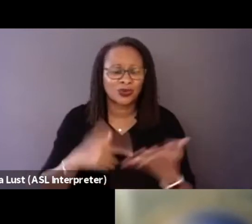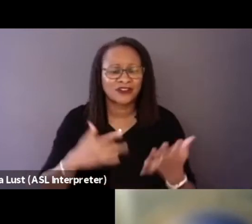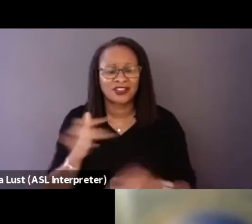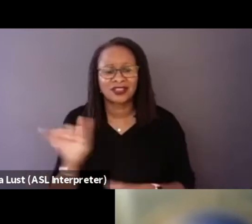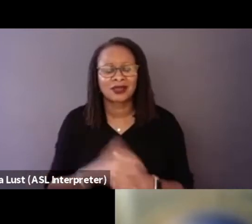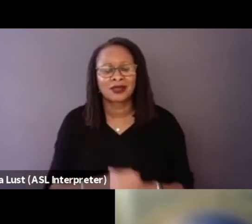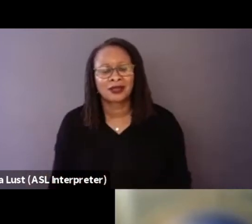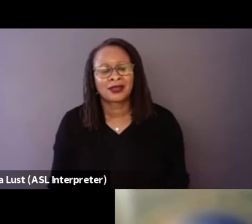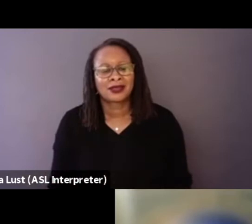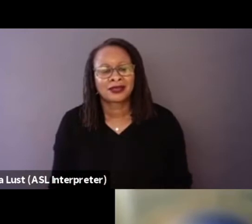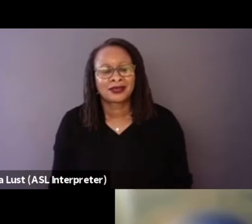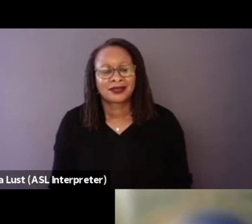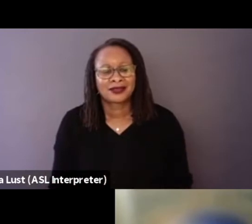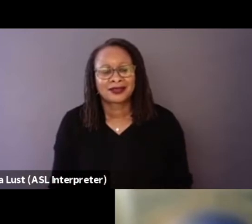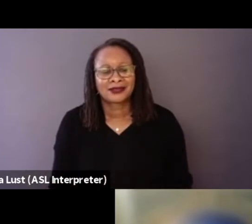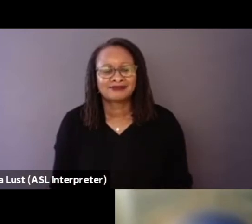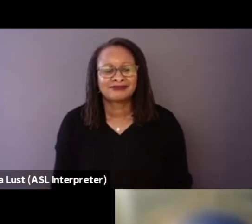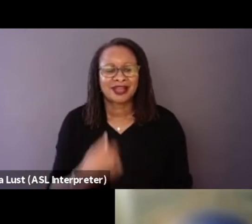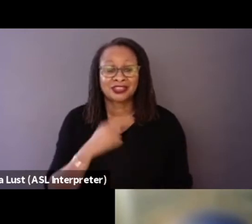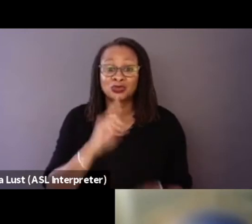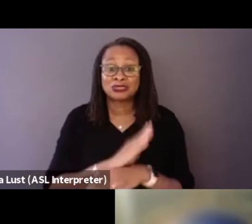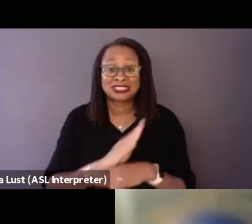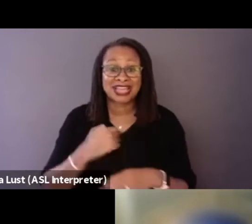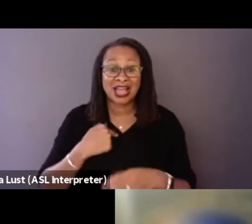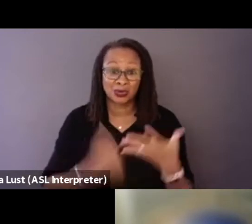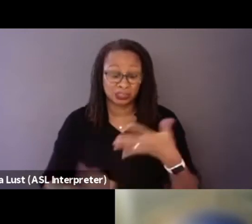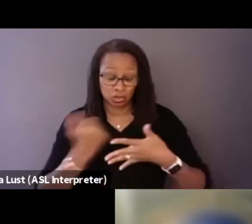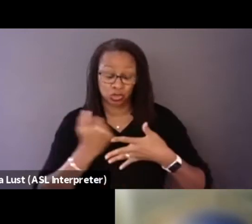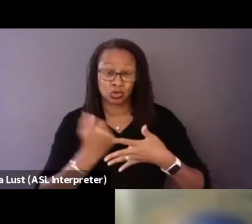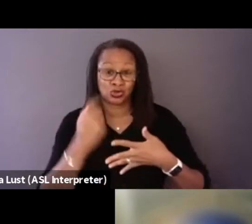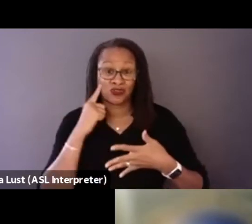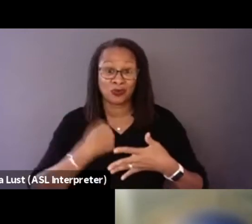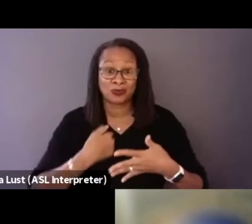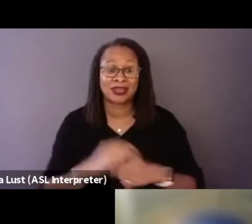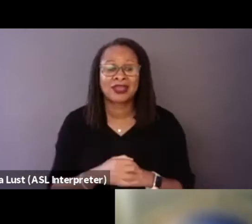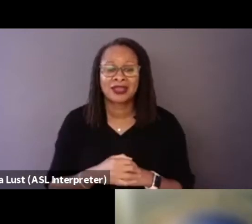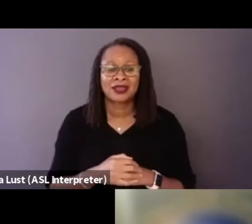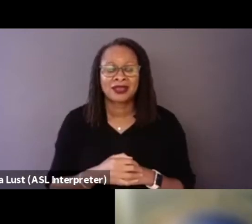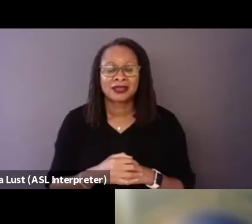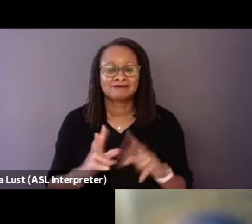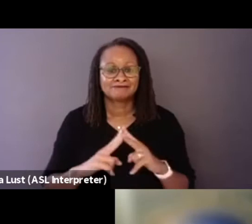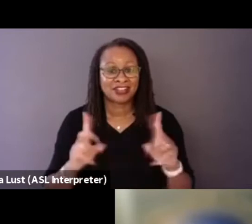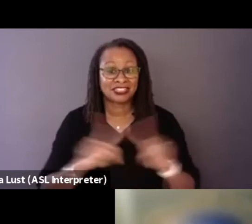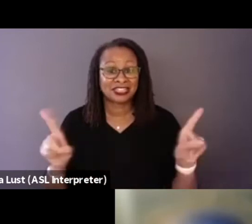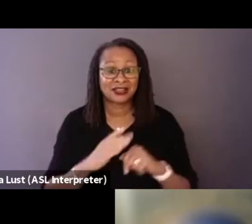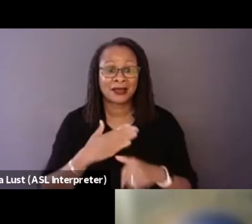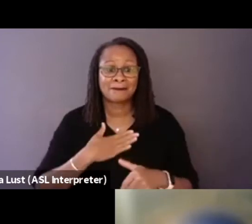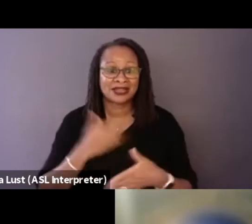I actually was a junior, Okay. - so it was very different. My senior year, I had no senior year,